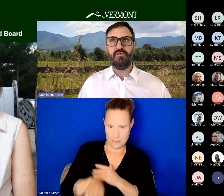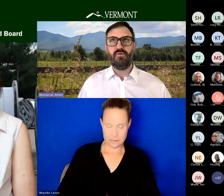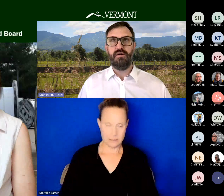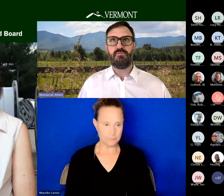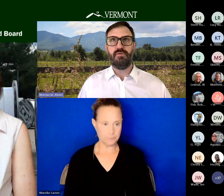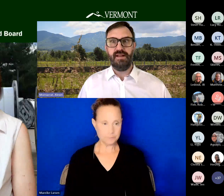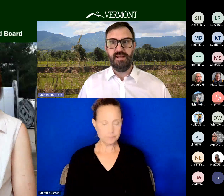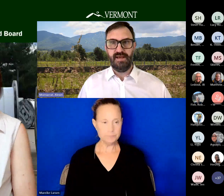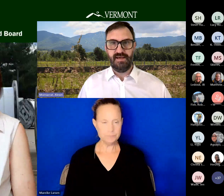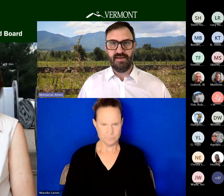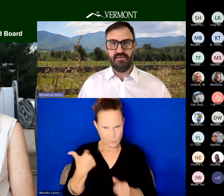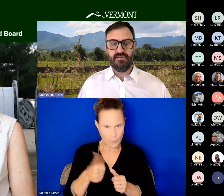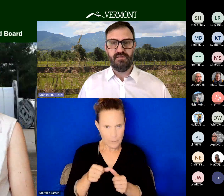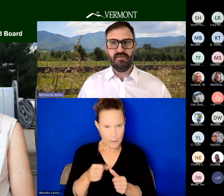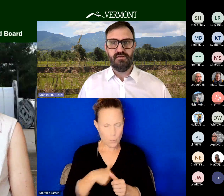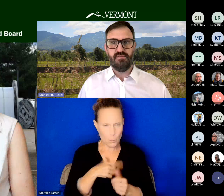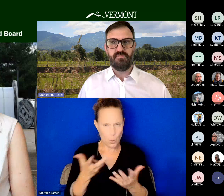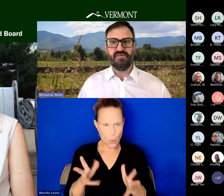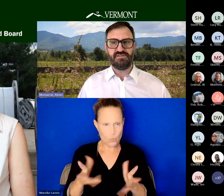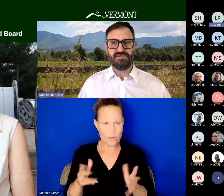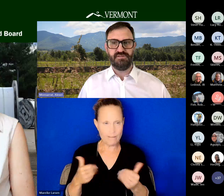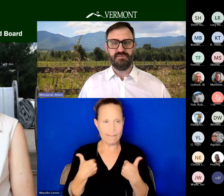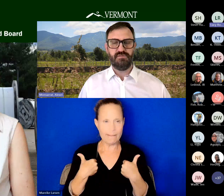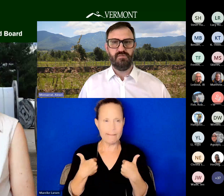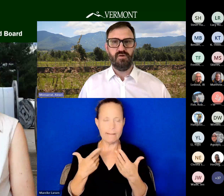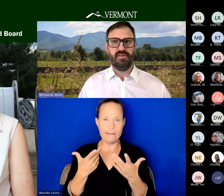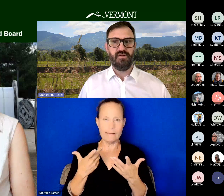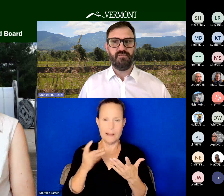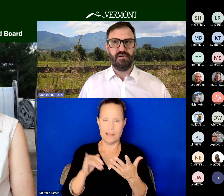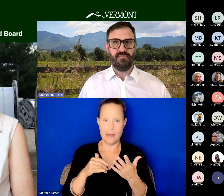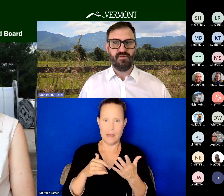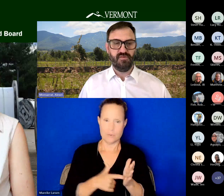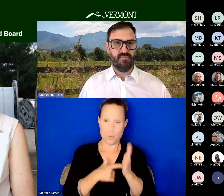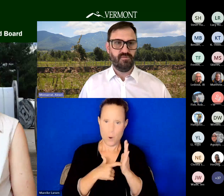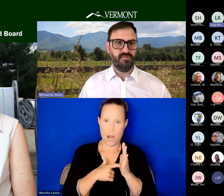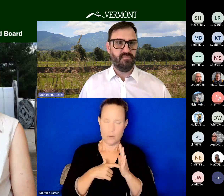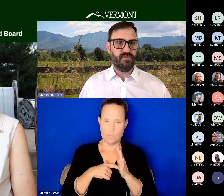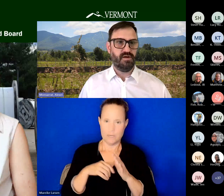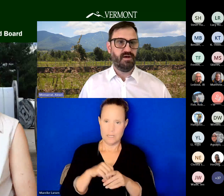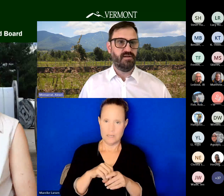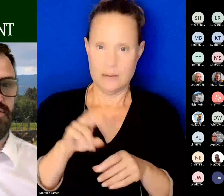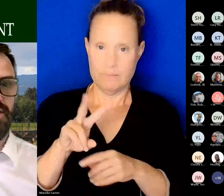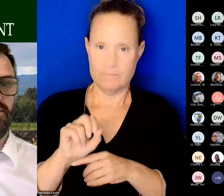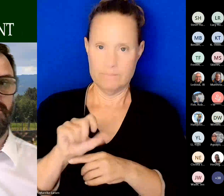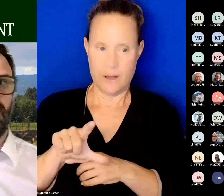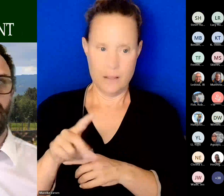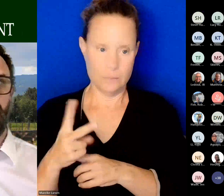You may recall that we already had the provision within our volume to that that